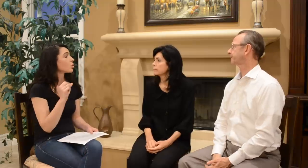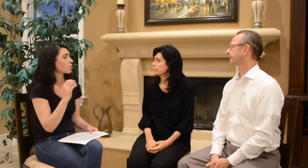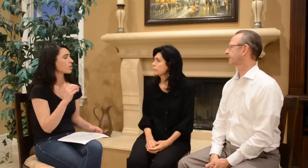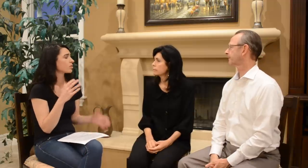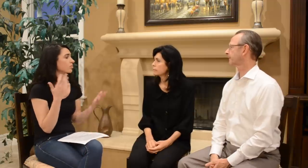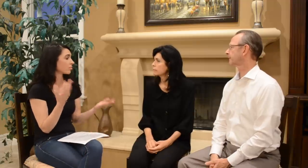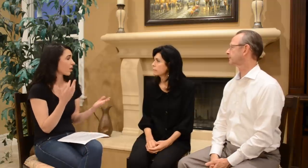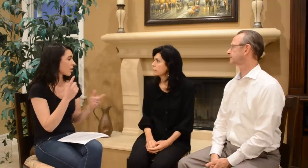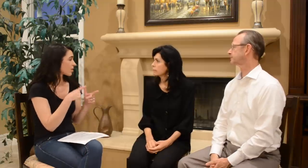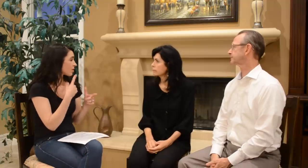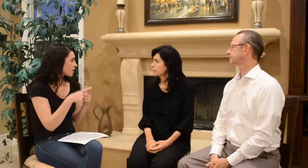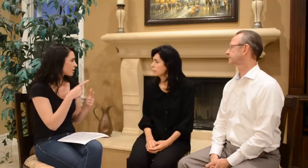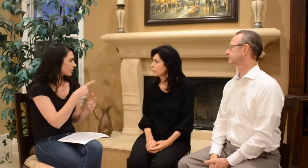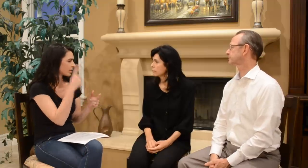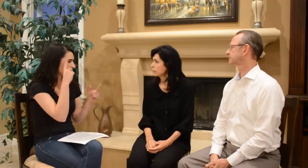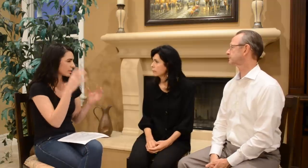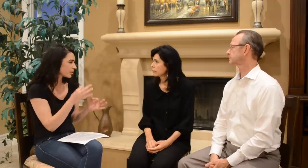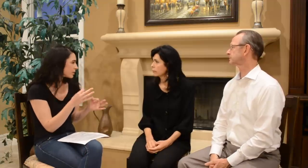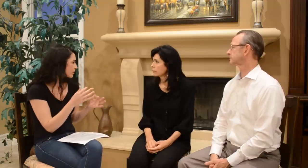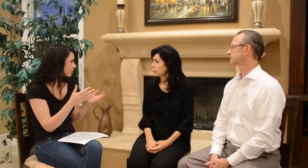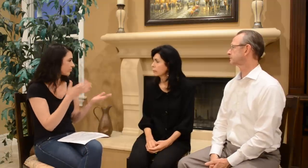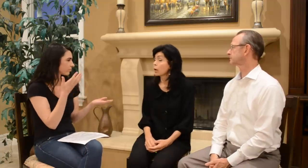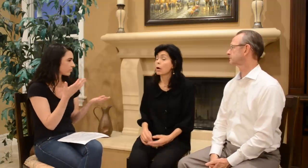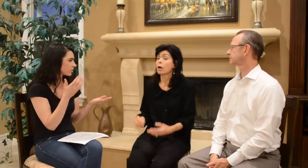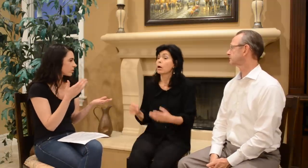So... then you decided...